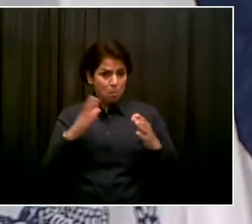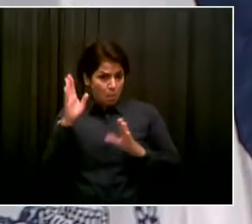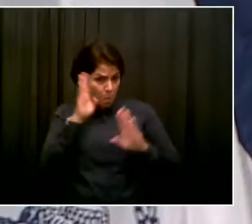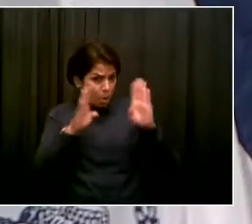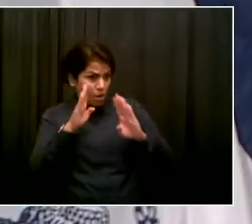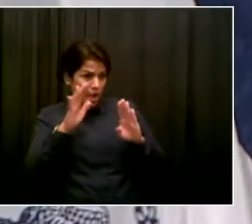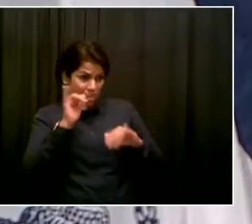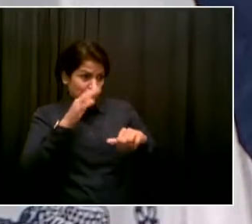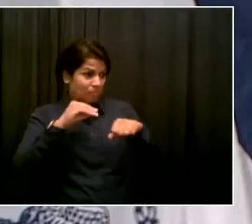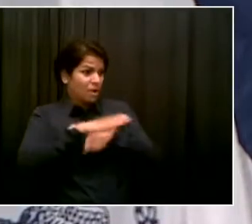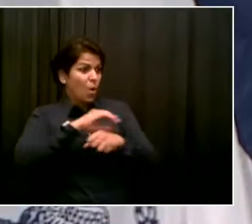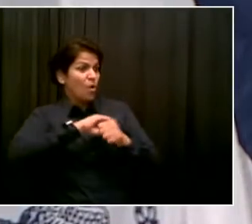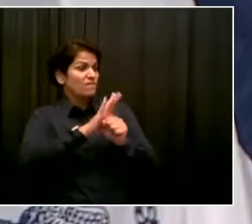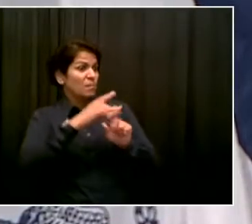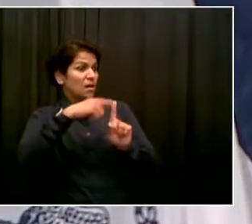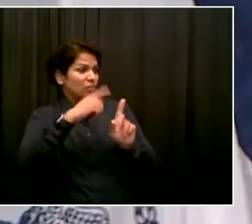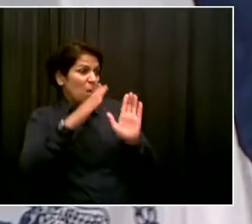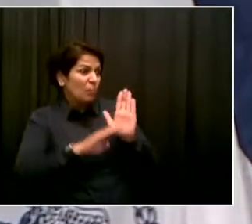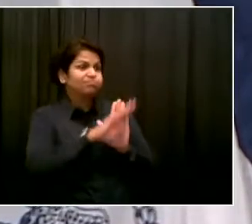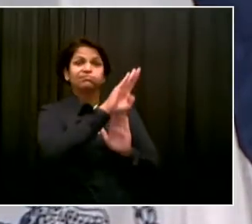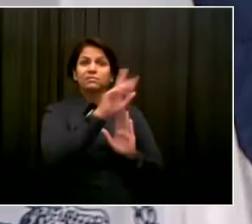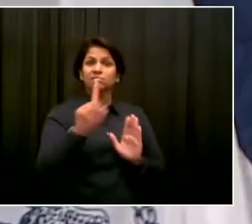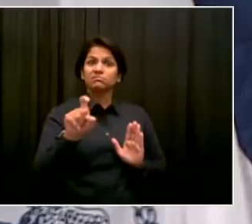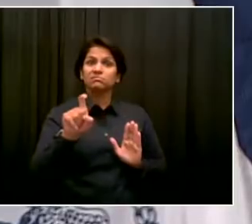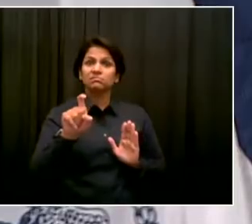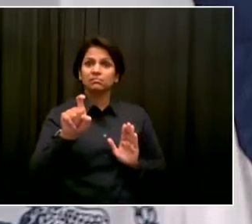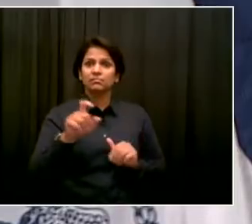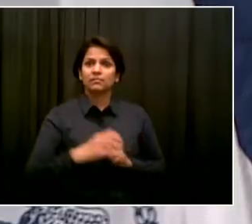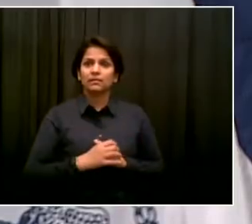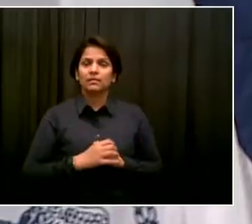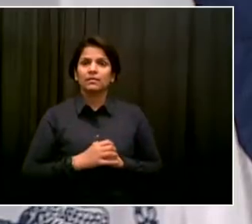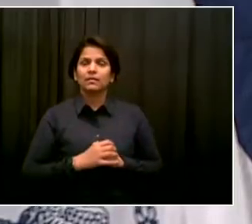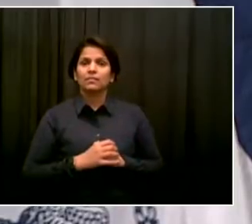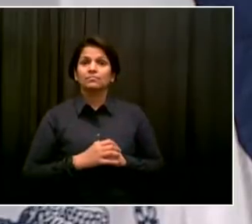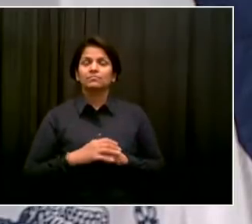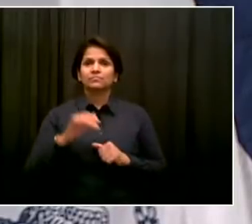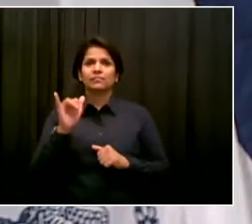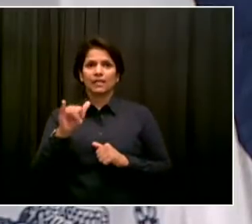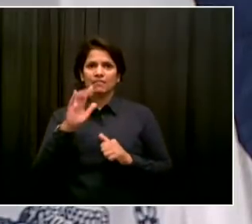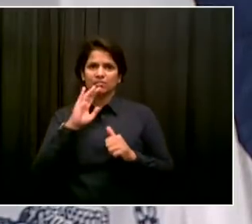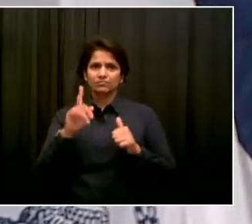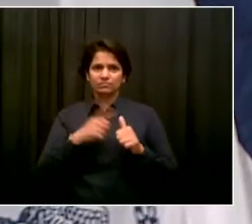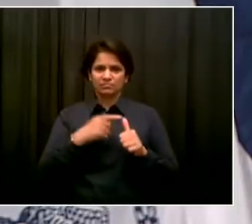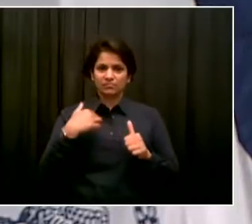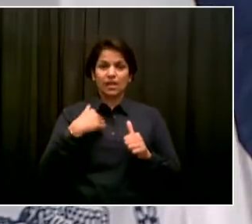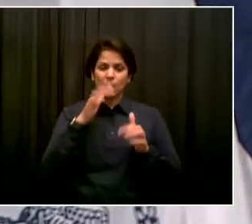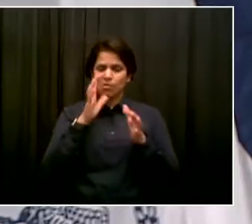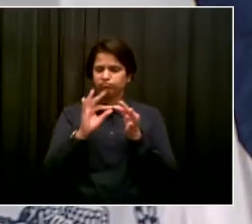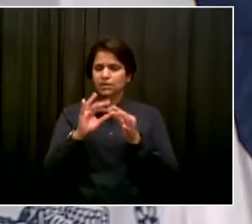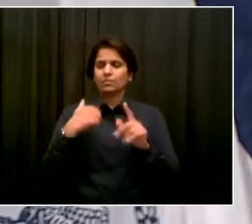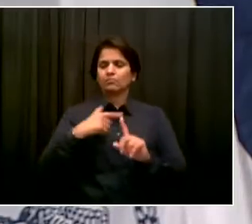MORE? I'LL GIVE YOU MY VERY QUICK